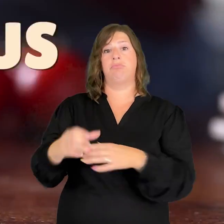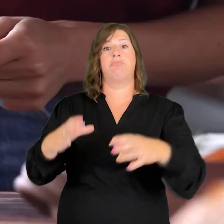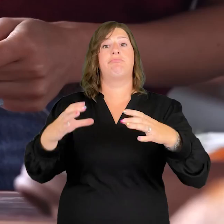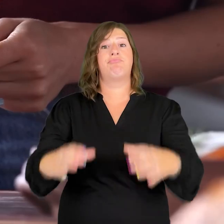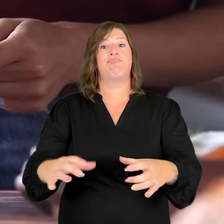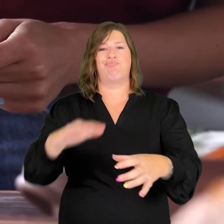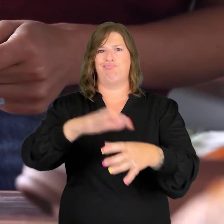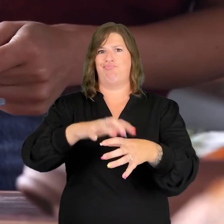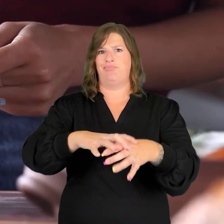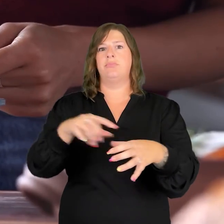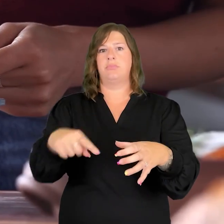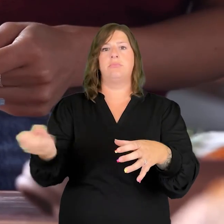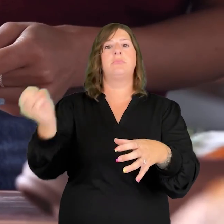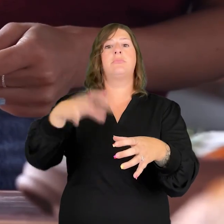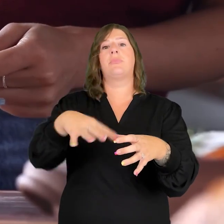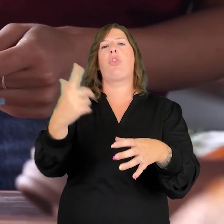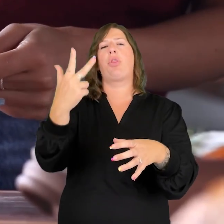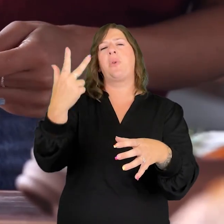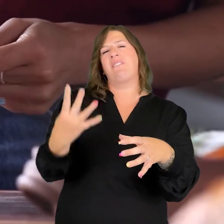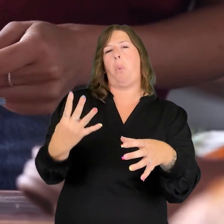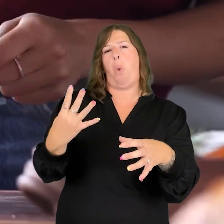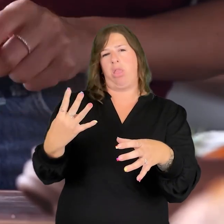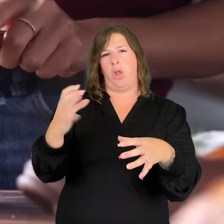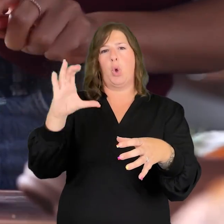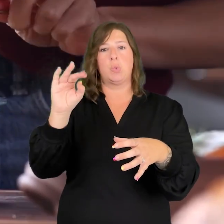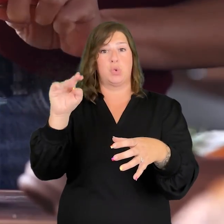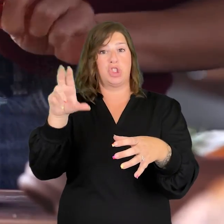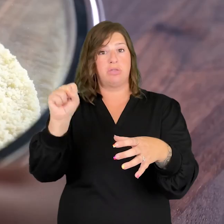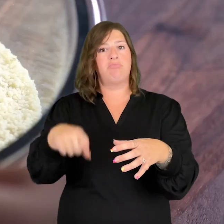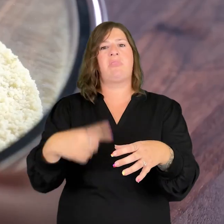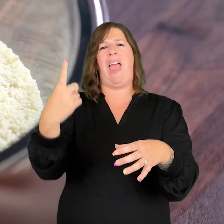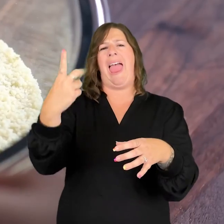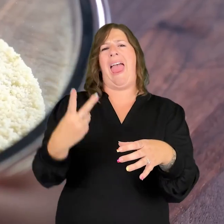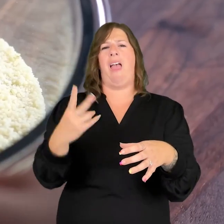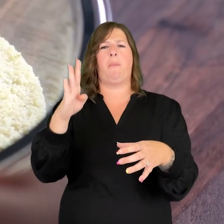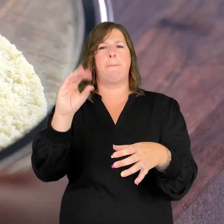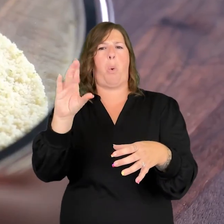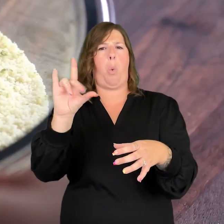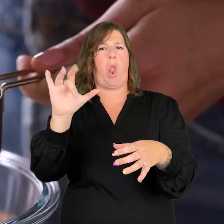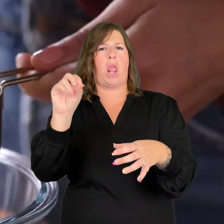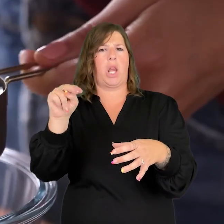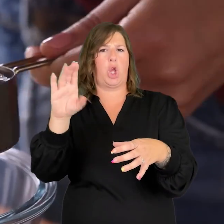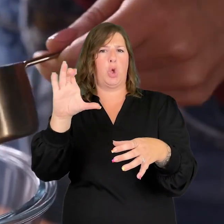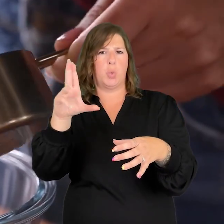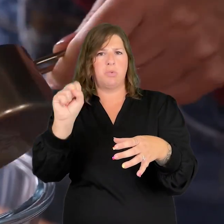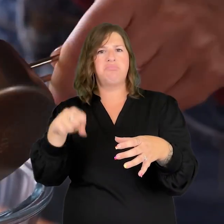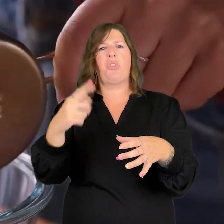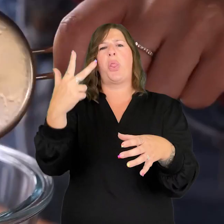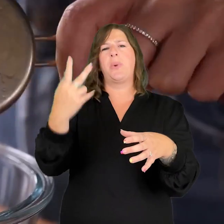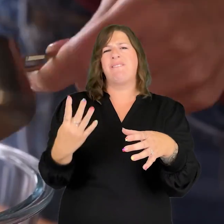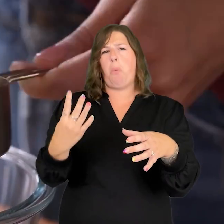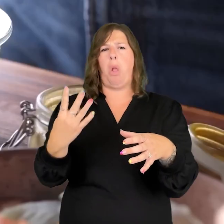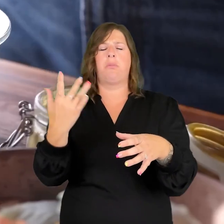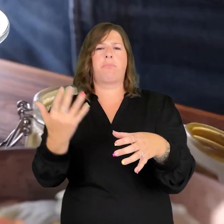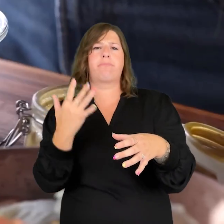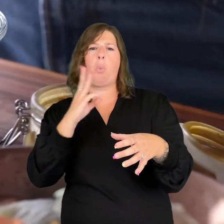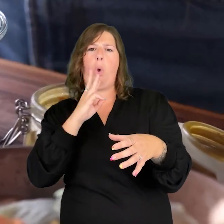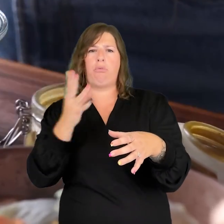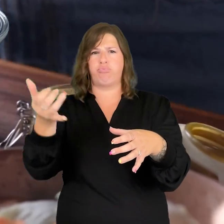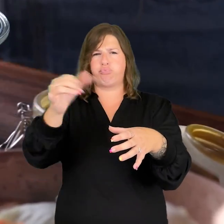We're going to add three quarters of a cup of dry couscous, half of a crumbled bouillon cube, and three quarters of a cup of boiling water to a container.